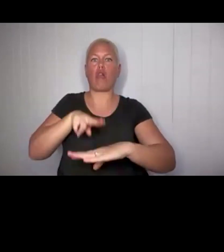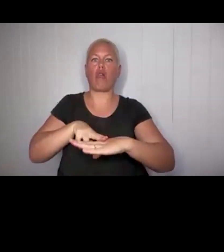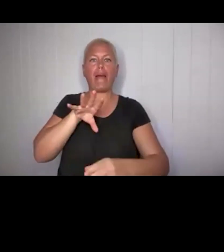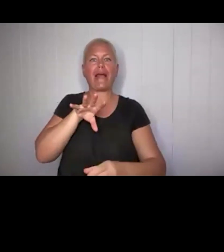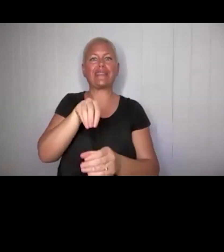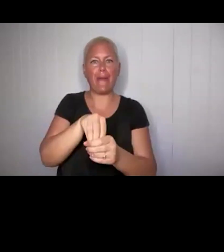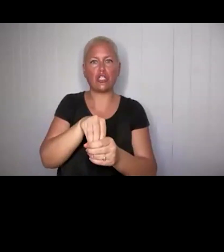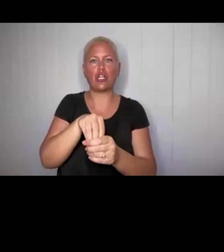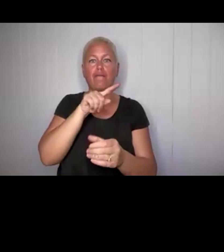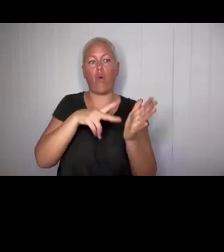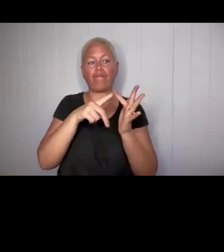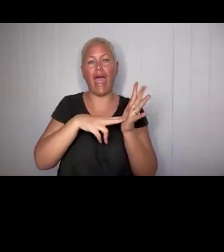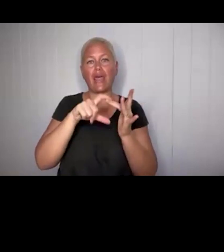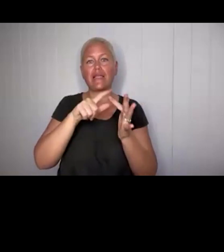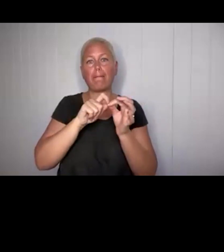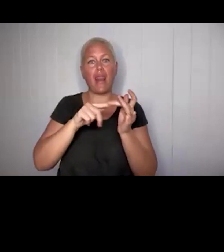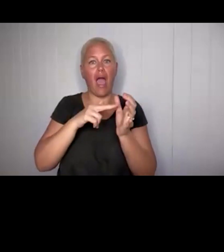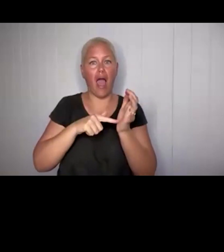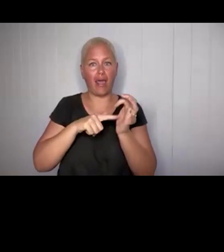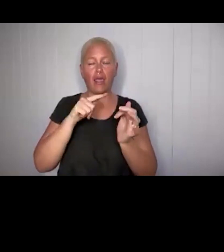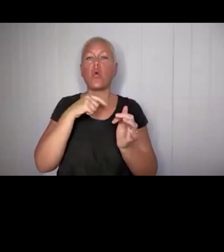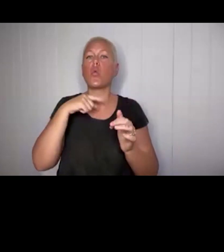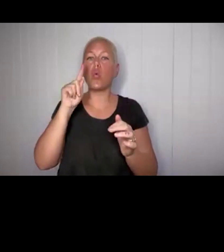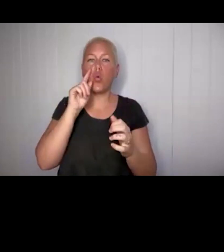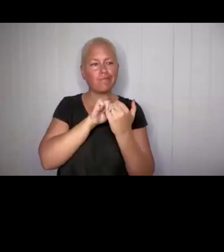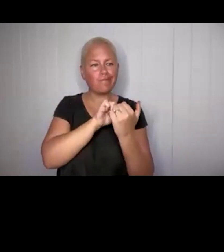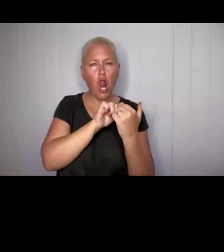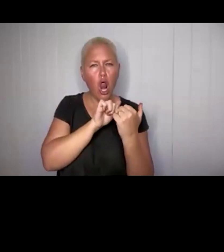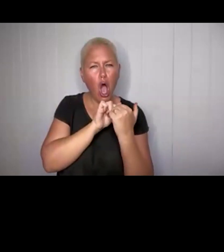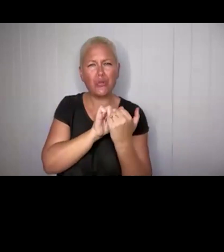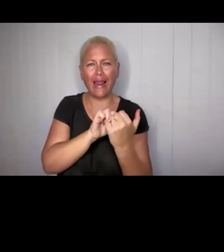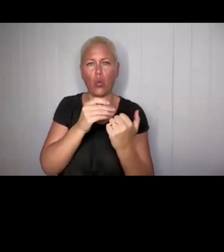at the Venice Biennale, and we will work closely with the successful artistic team to manage and